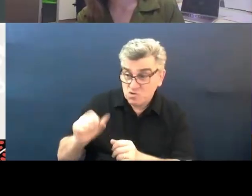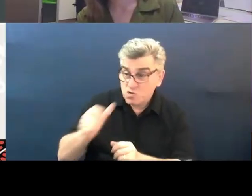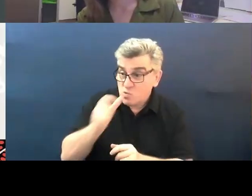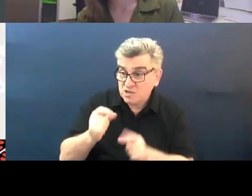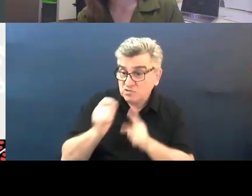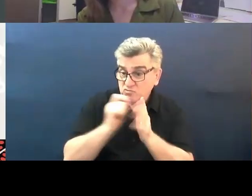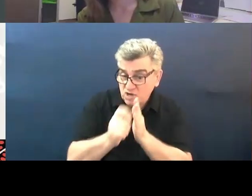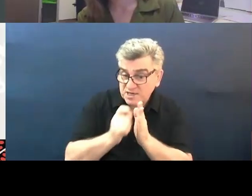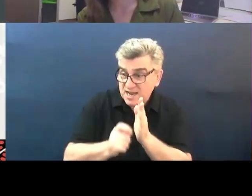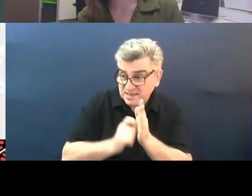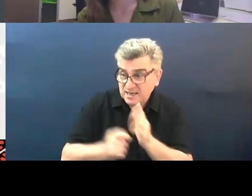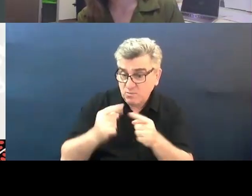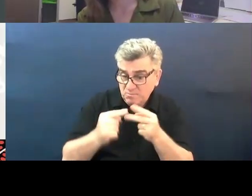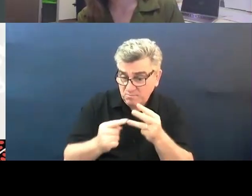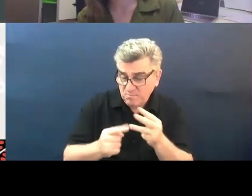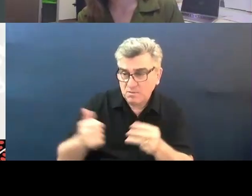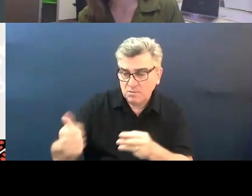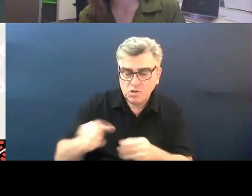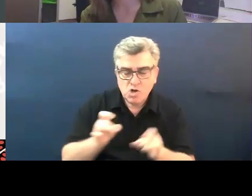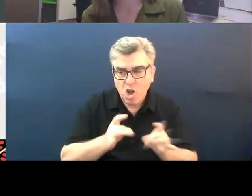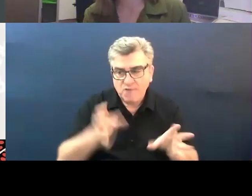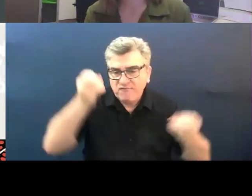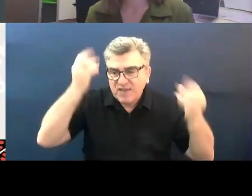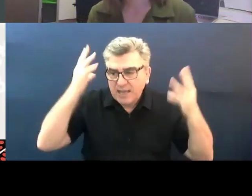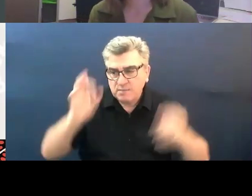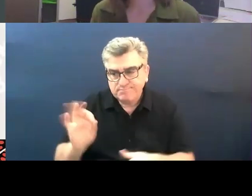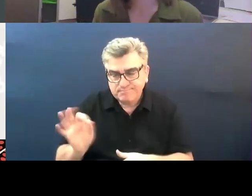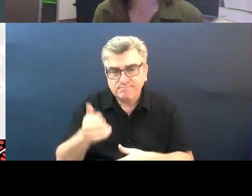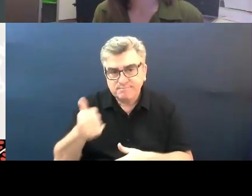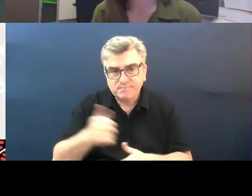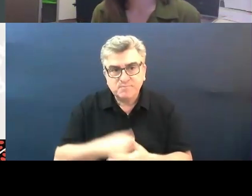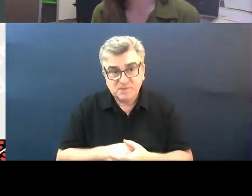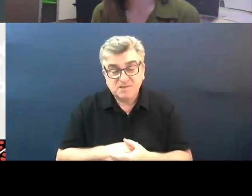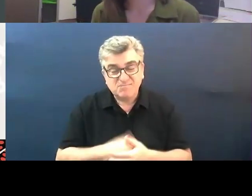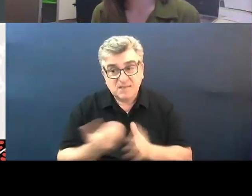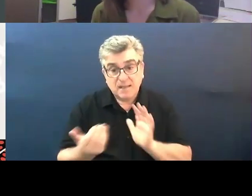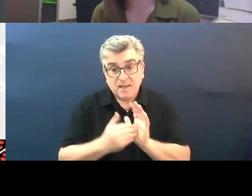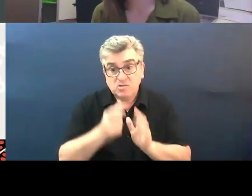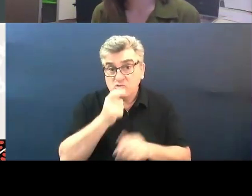they're not lost here. And I think a word we've been talking about a lot lately is compassion,